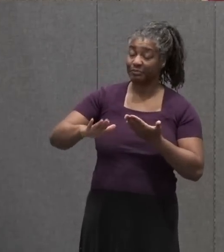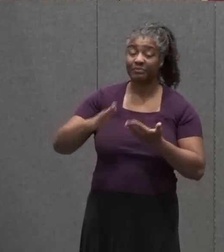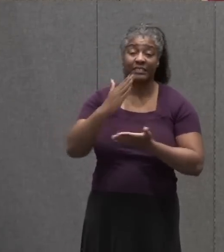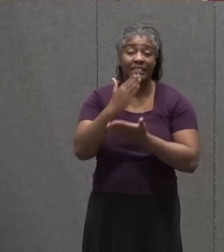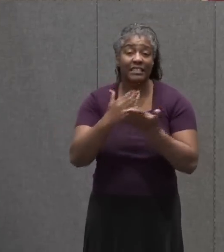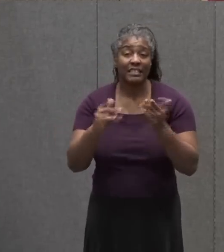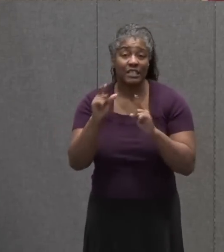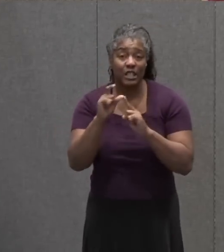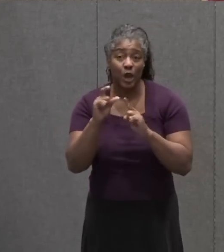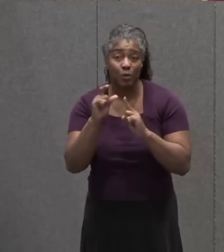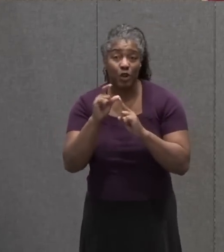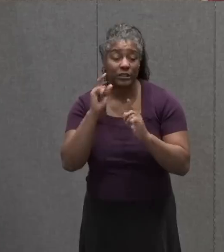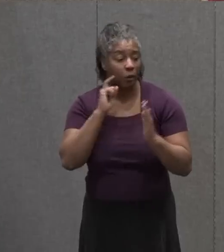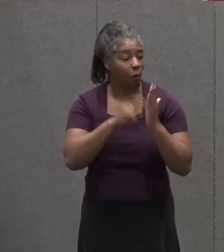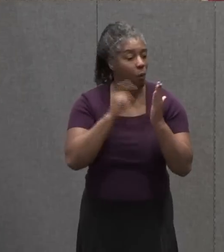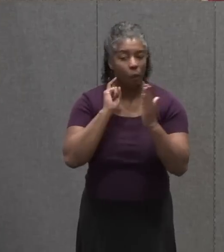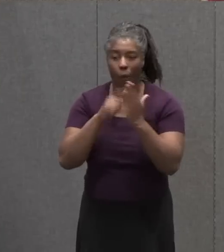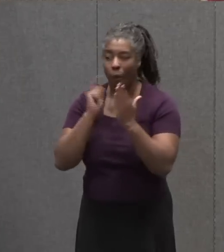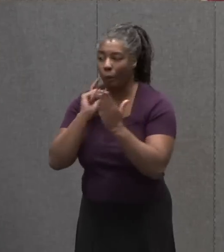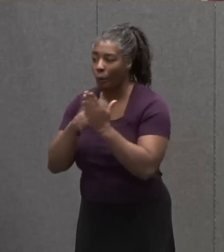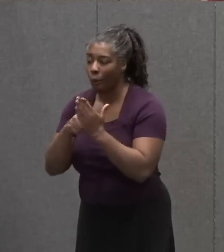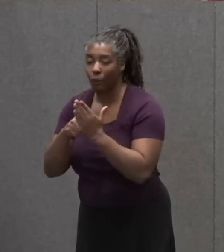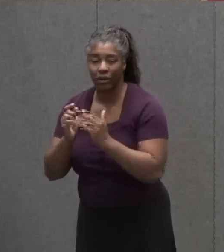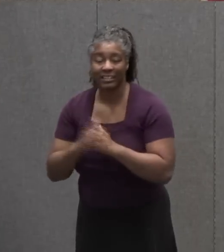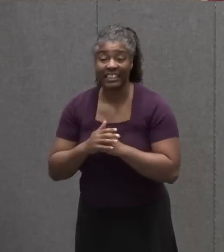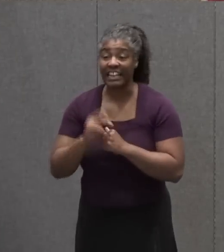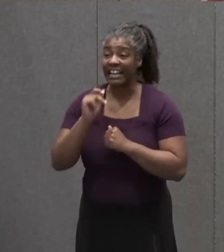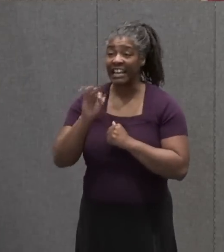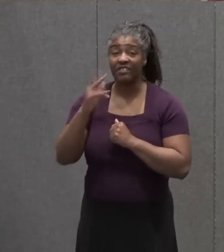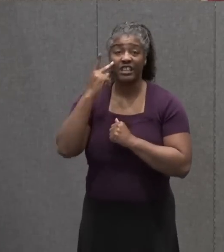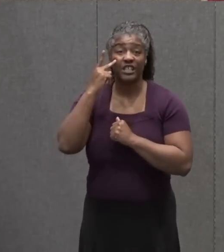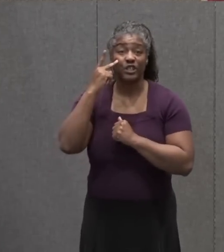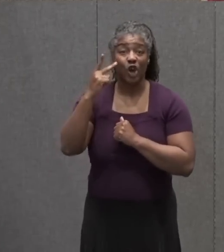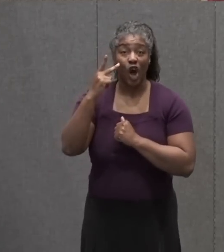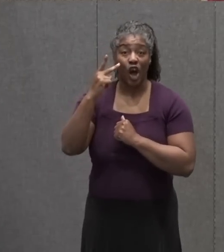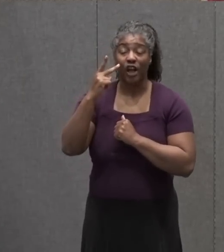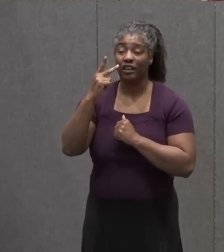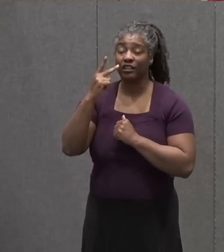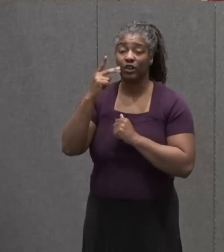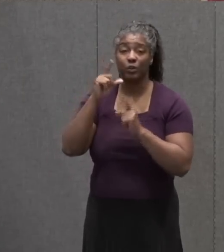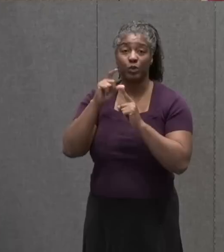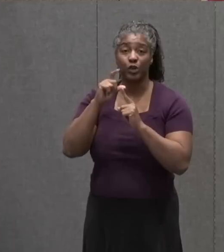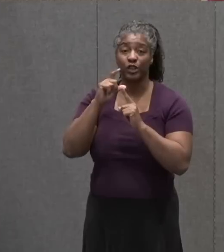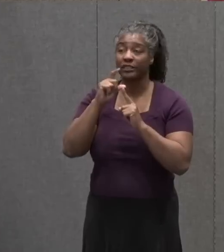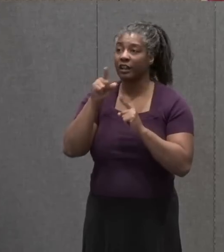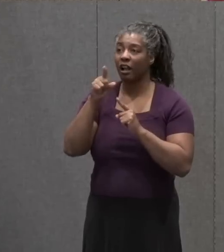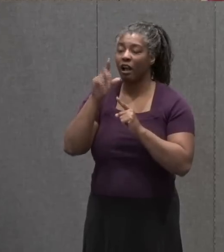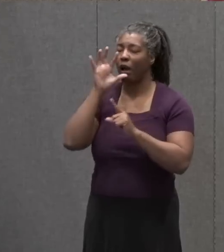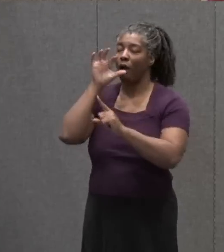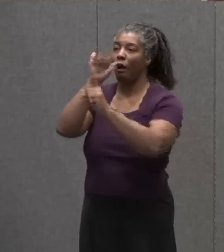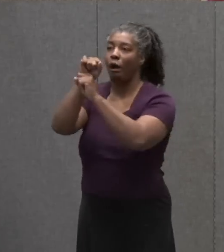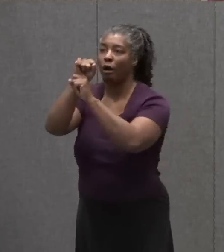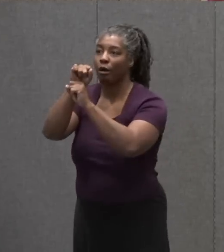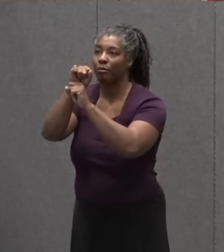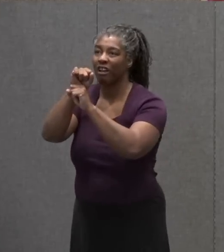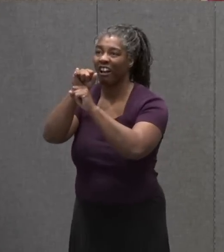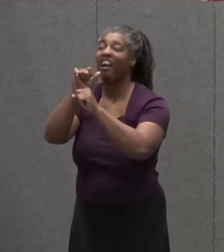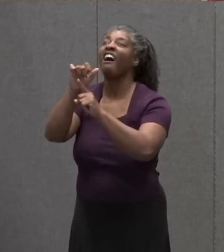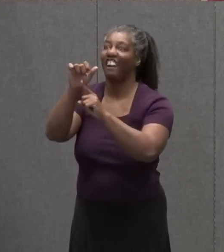He collected words he saw certain words jumped out at him. He collected words he read,